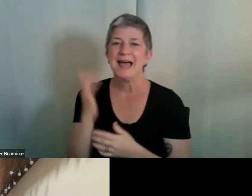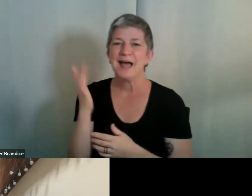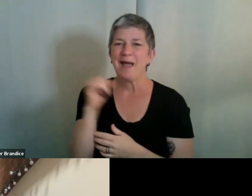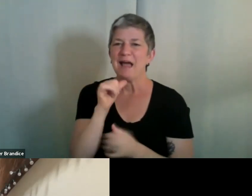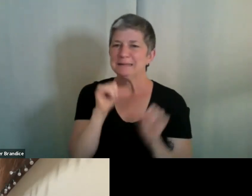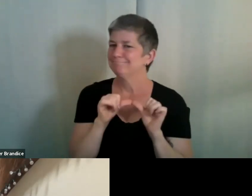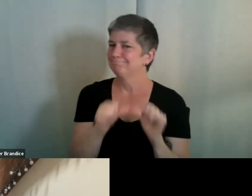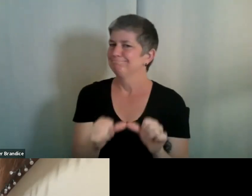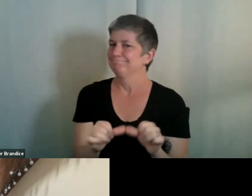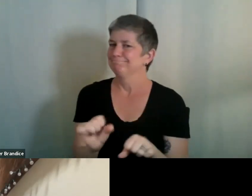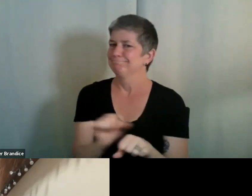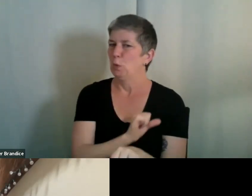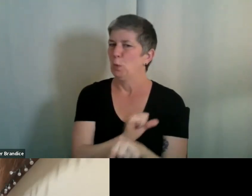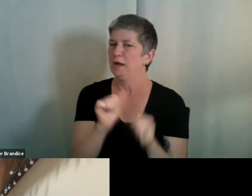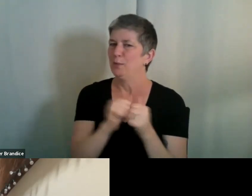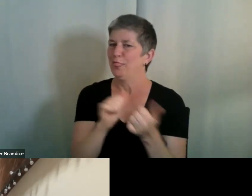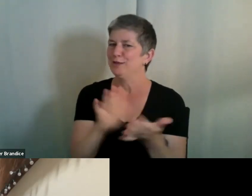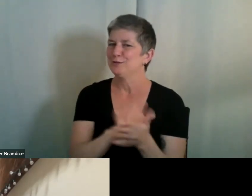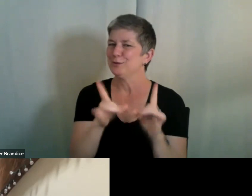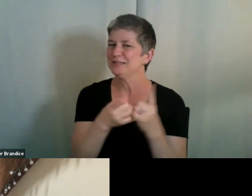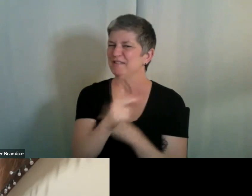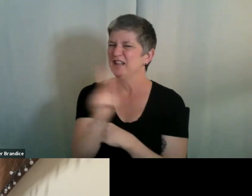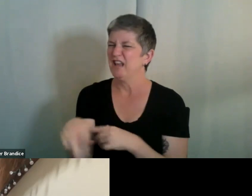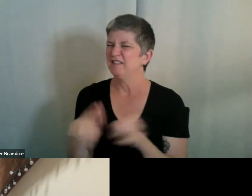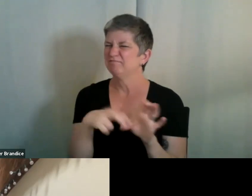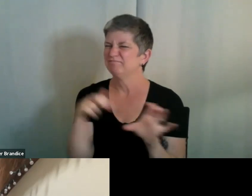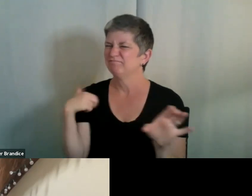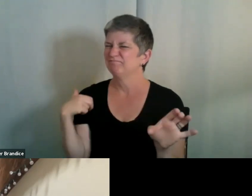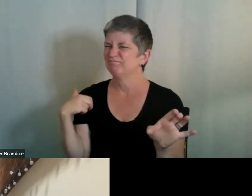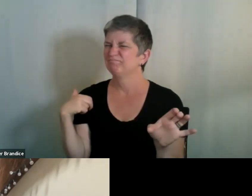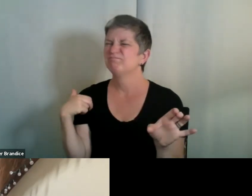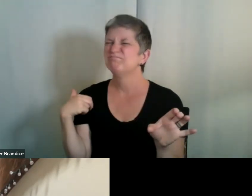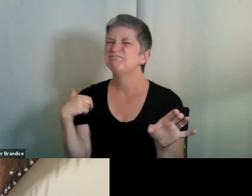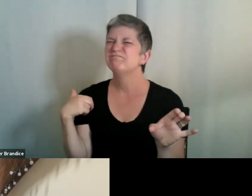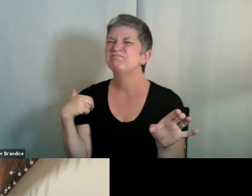the school district of Philadelphia. Yeah. Cuz I was